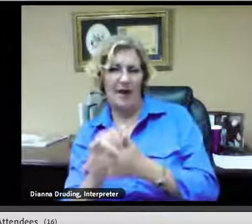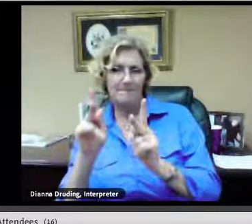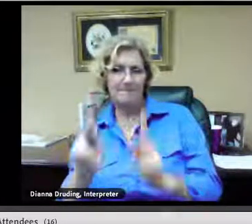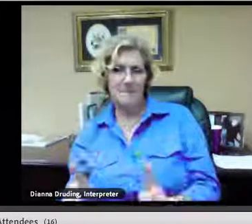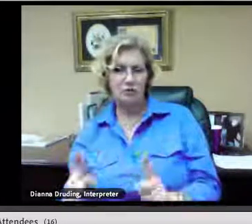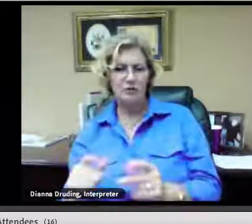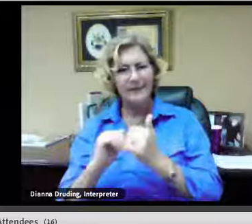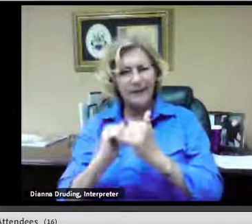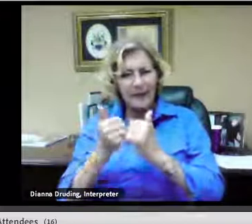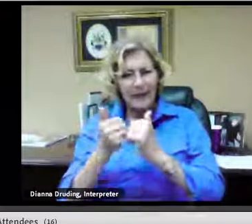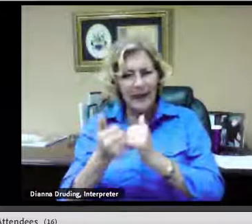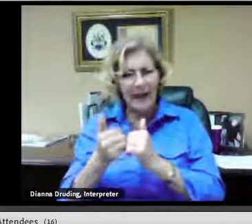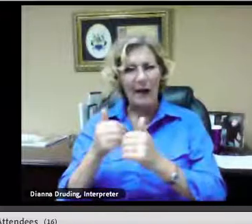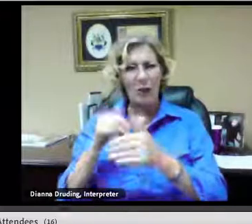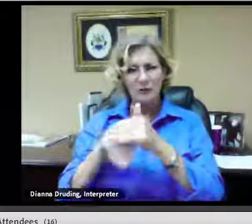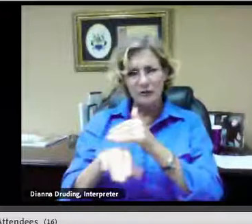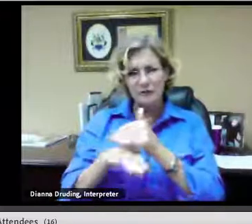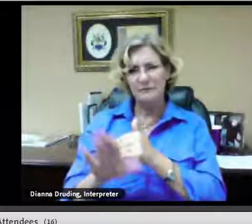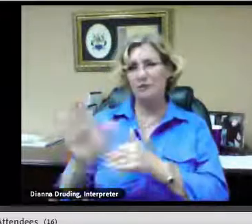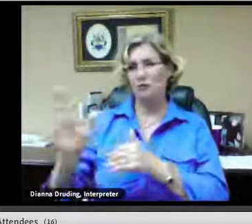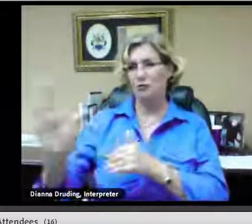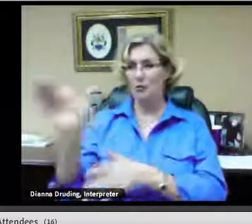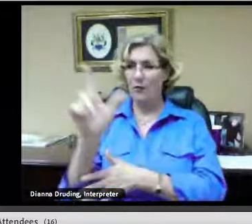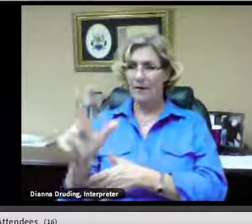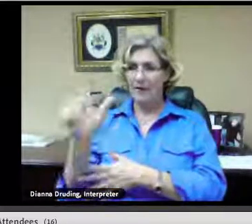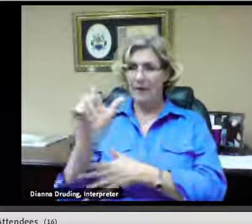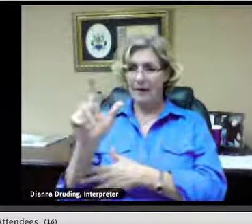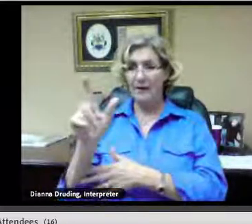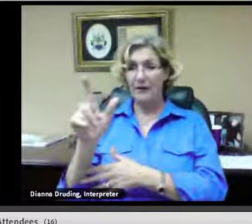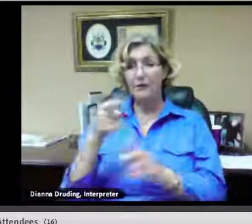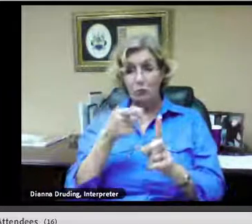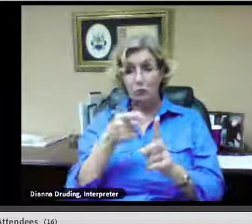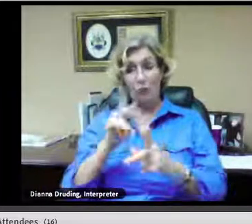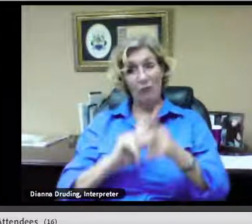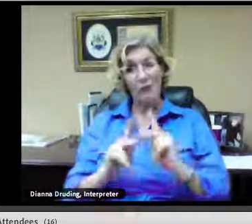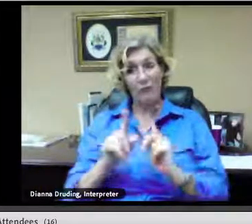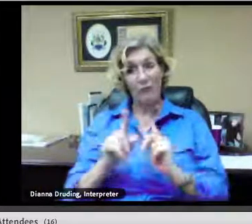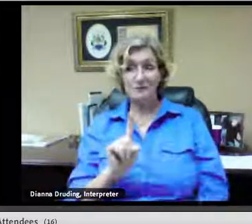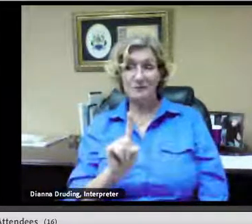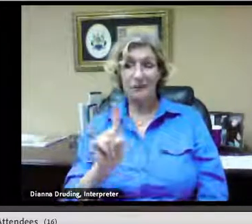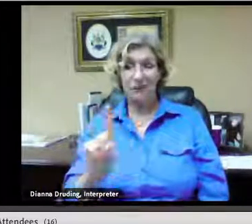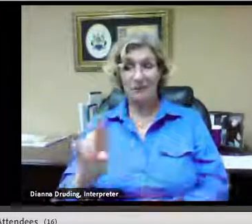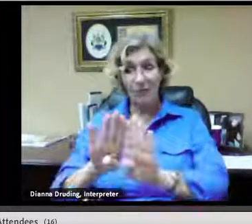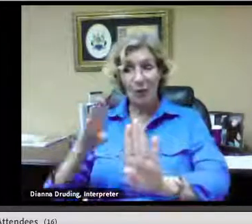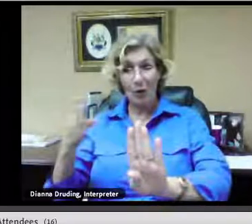to a person walking in the door? Are people stressed out, frowning, running around?